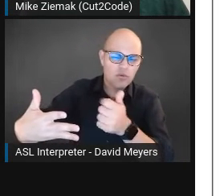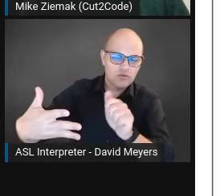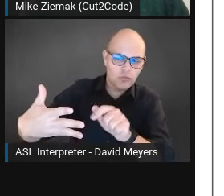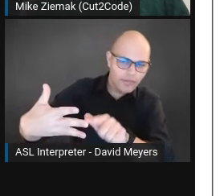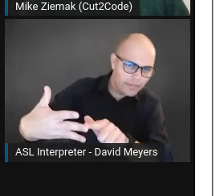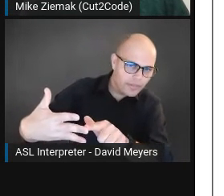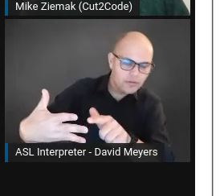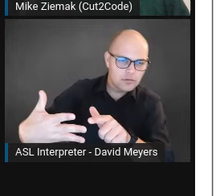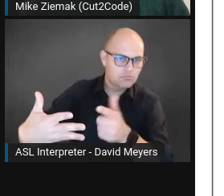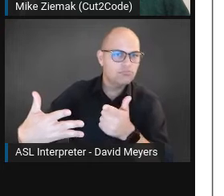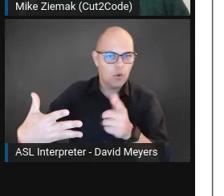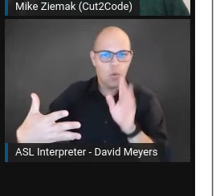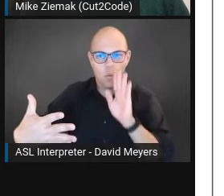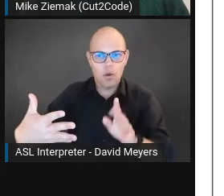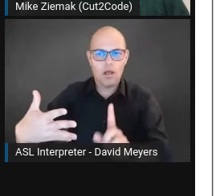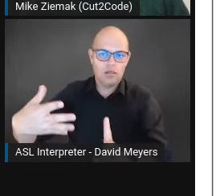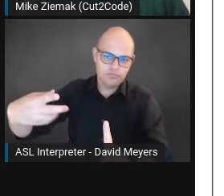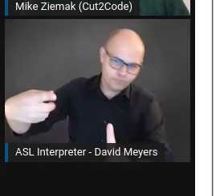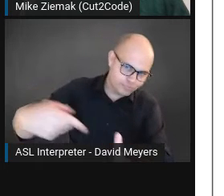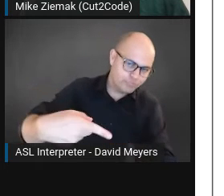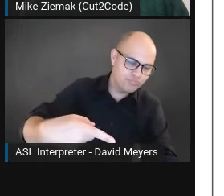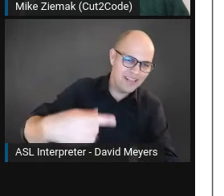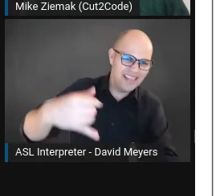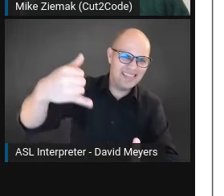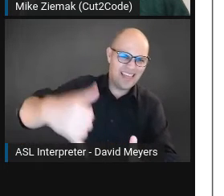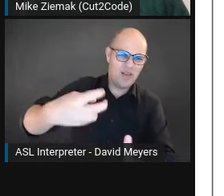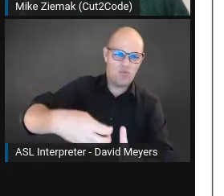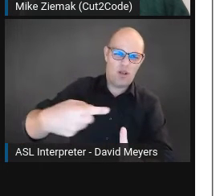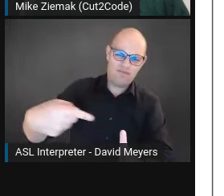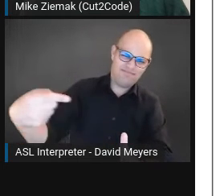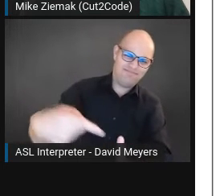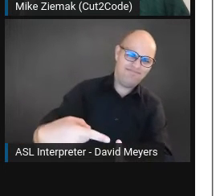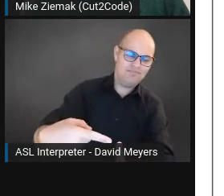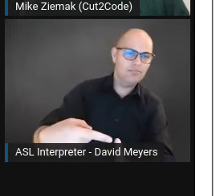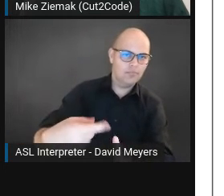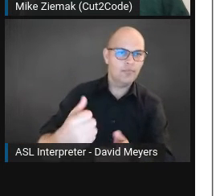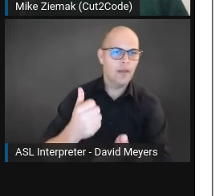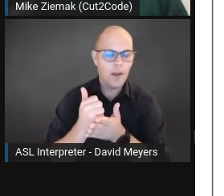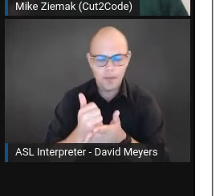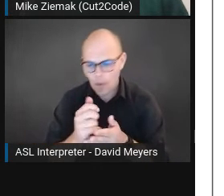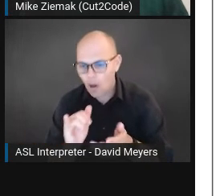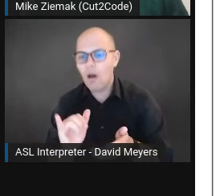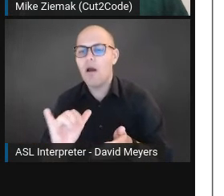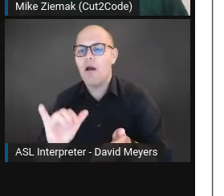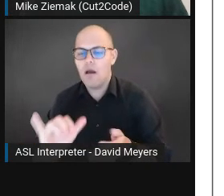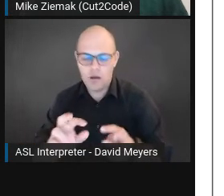to the W3 reference where you can see the documentation